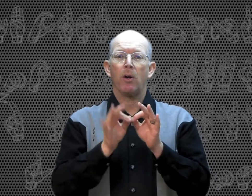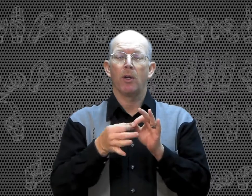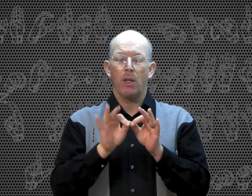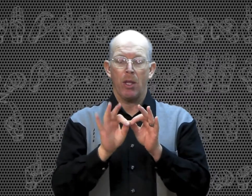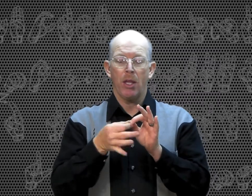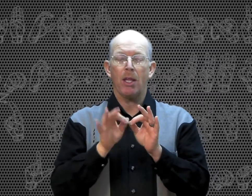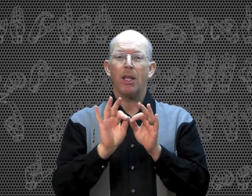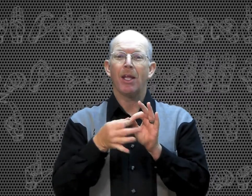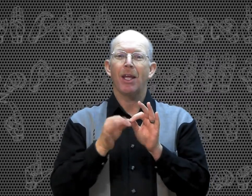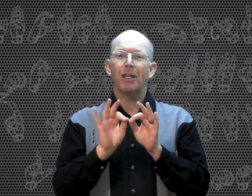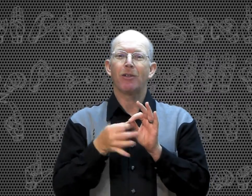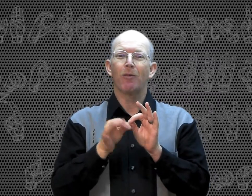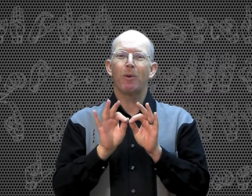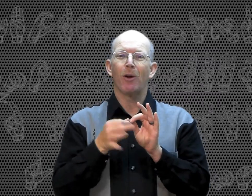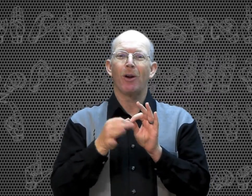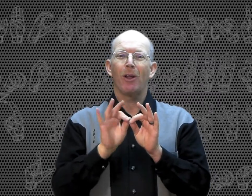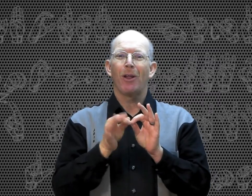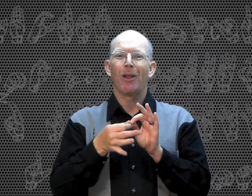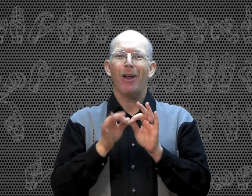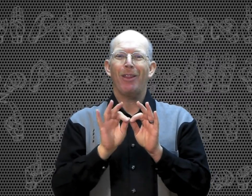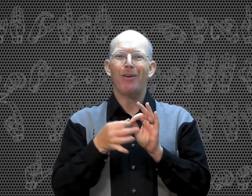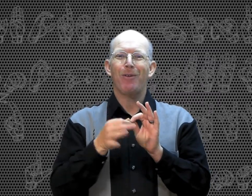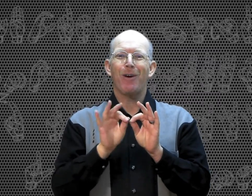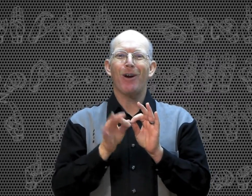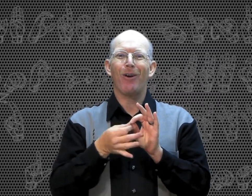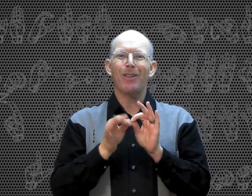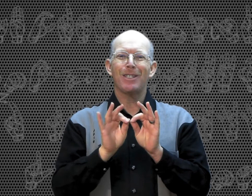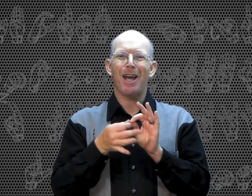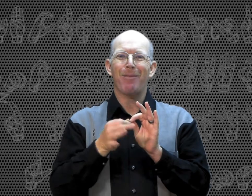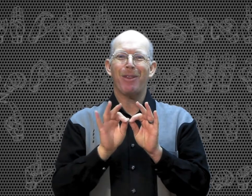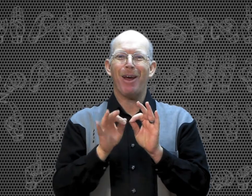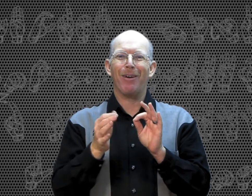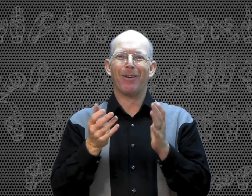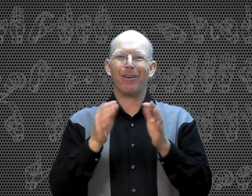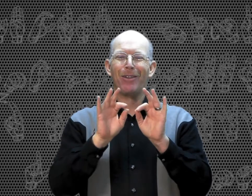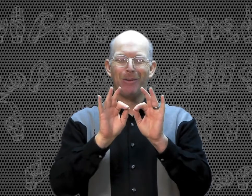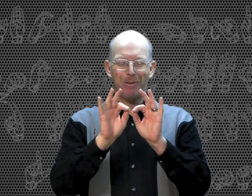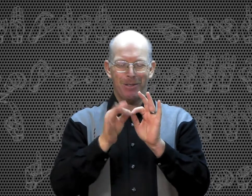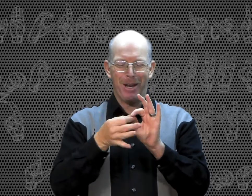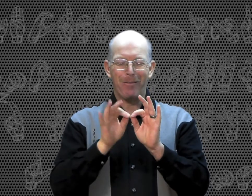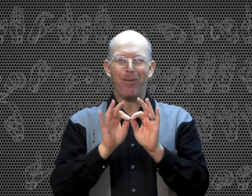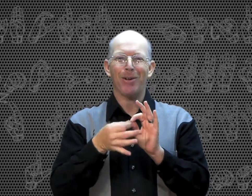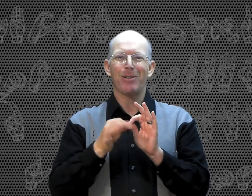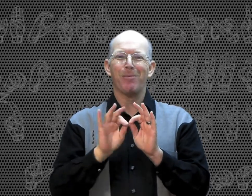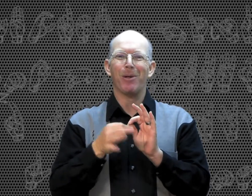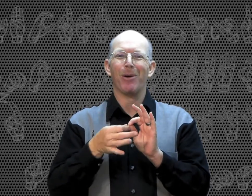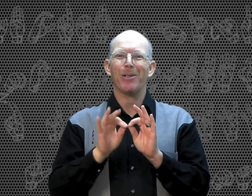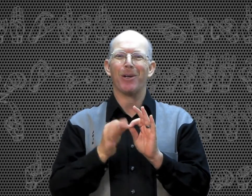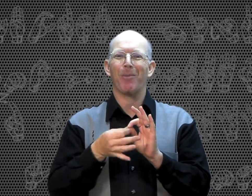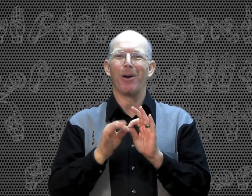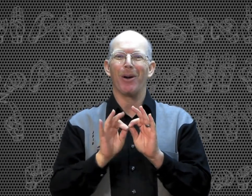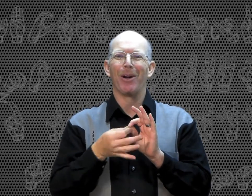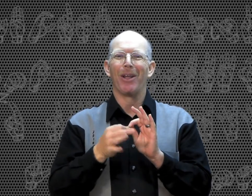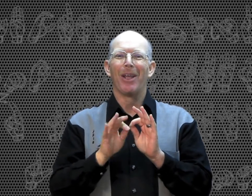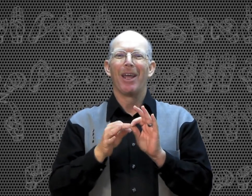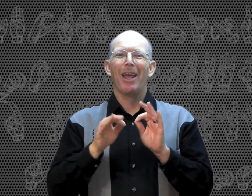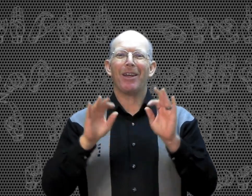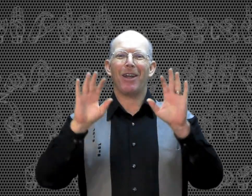INTERPRETER INTERPRETER – I think we have gone all this time without learning the sign for INTERPRET or INTERPRETER.